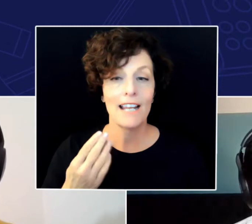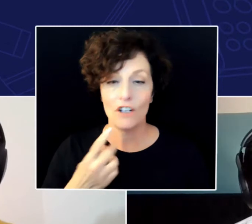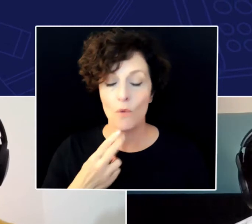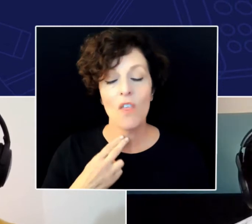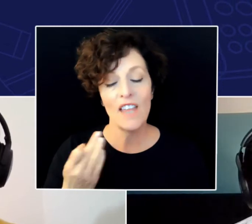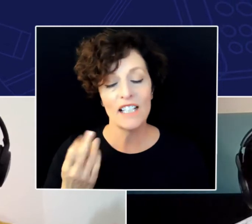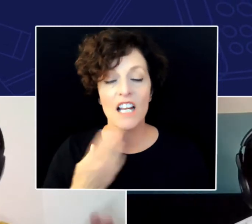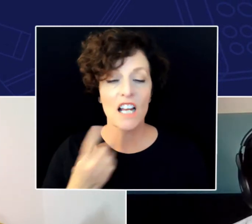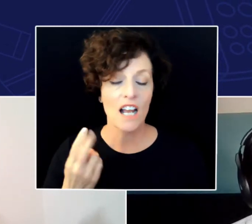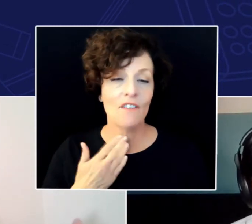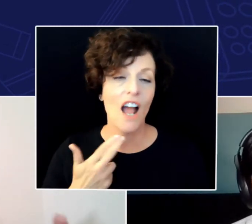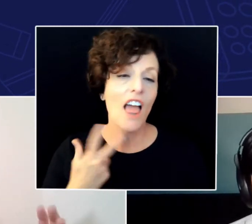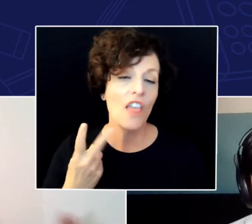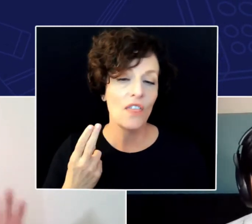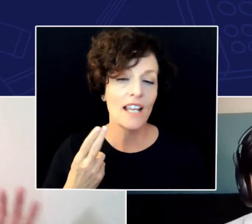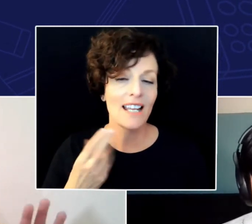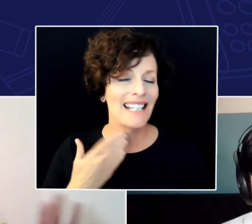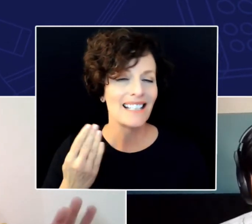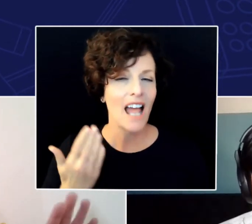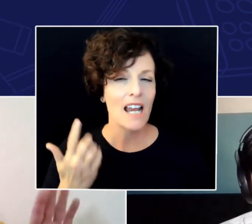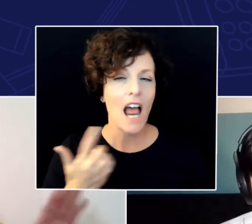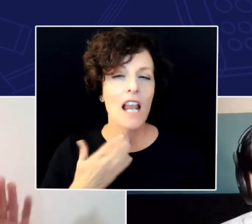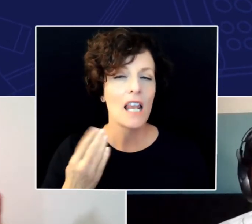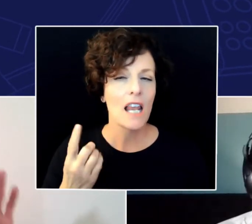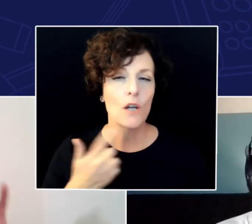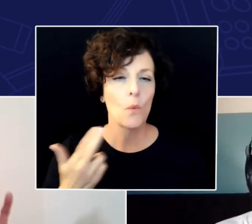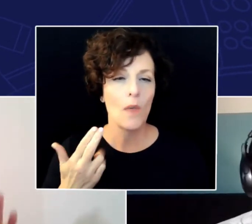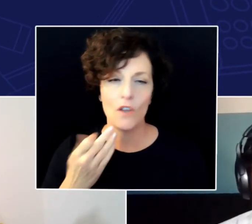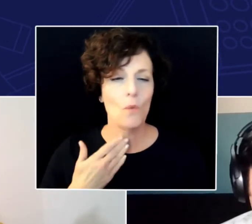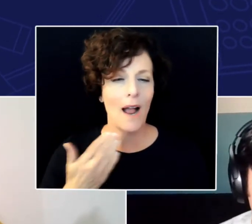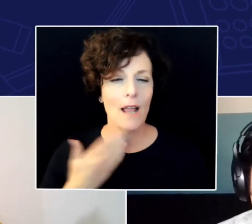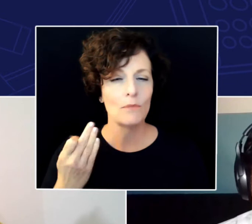So that's kind of -- I think it's not aligned with who I am.